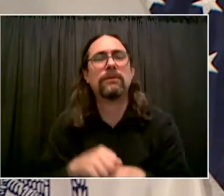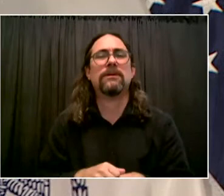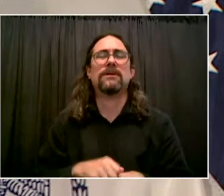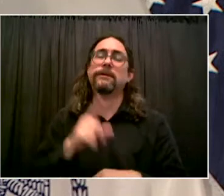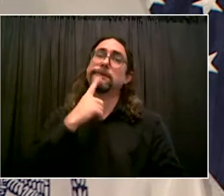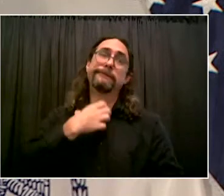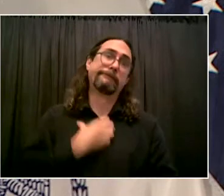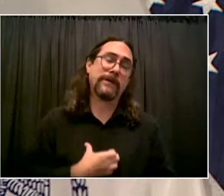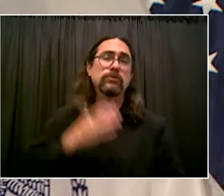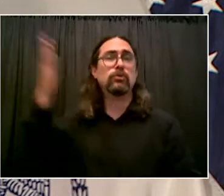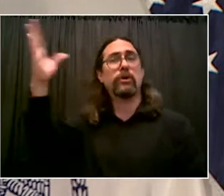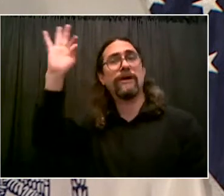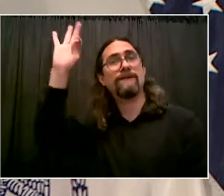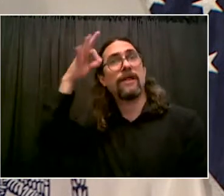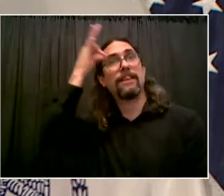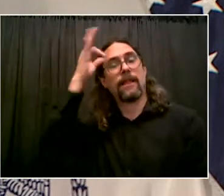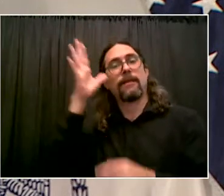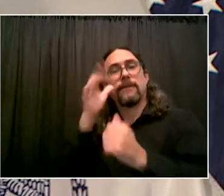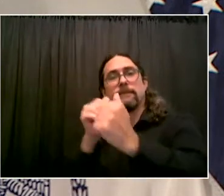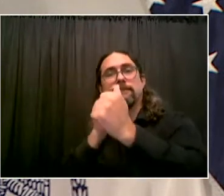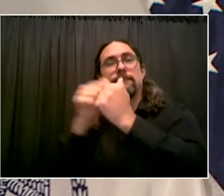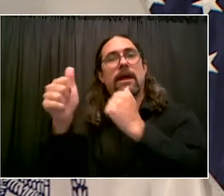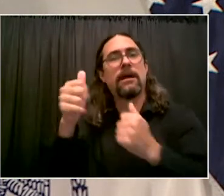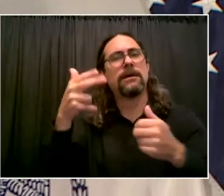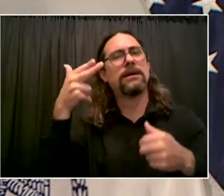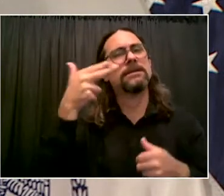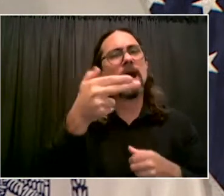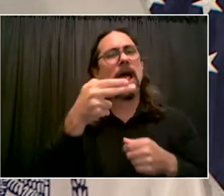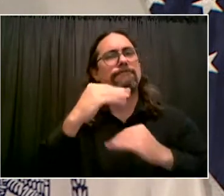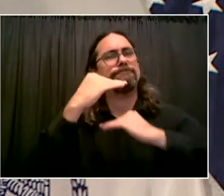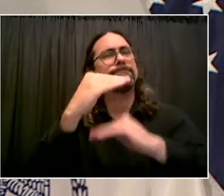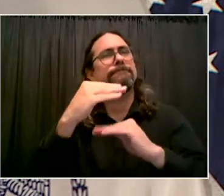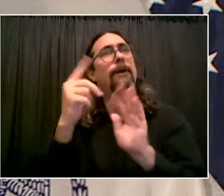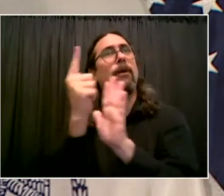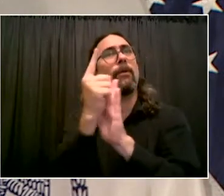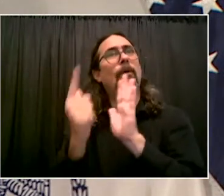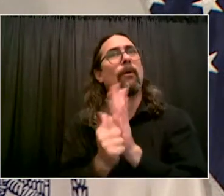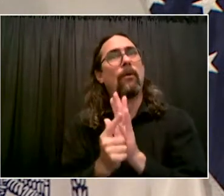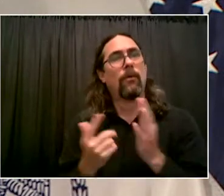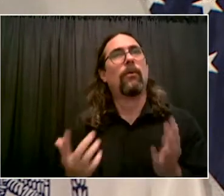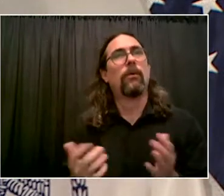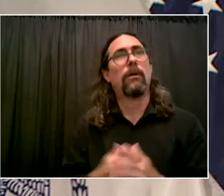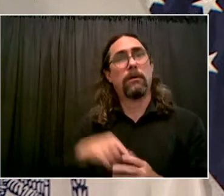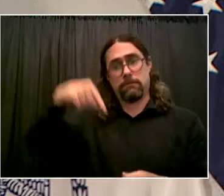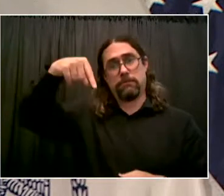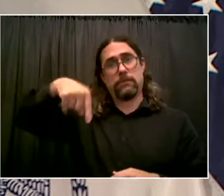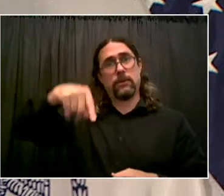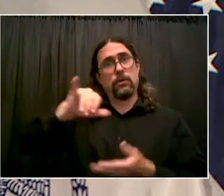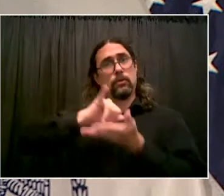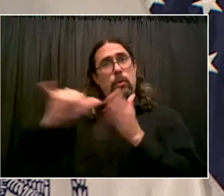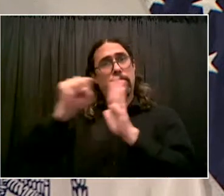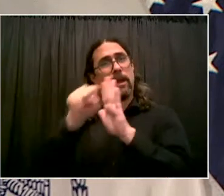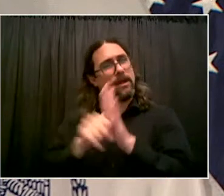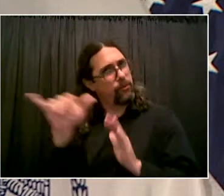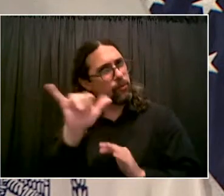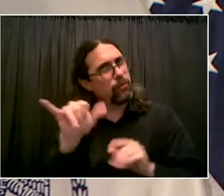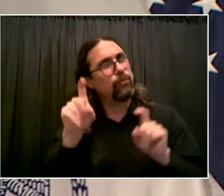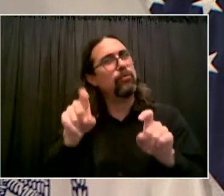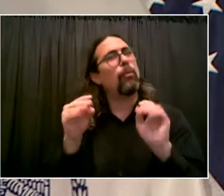CUT OFF SUPPLIES TO NEW YORK CITY AND THE STATE VGORNEMENT TO GET THE COURT SYSTEM THE FULL STRENGTH WHICH IS STILL NOT